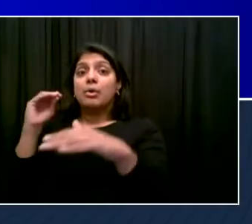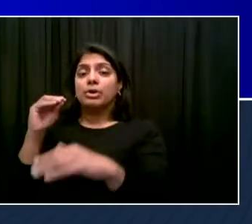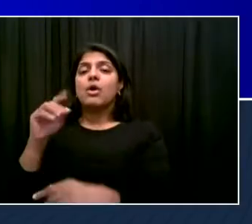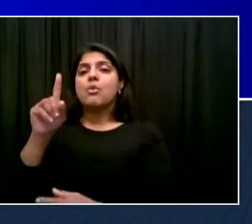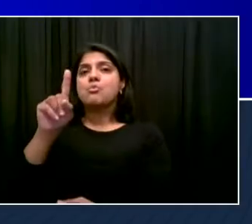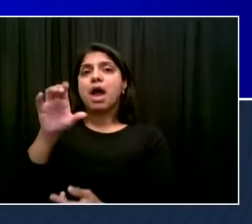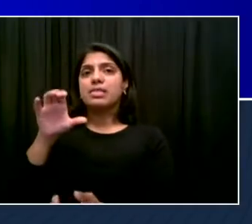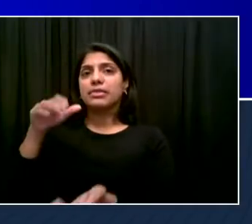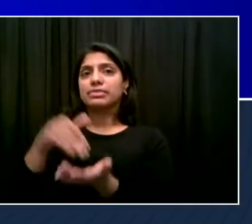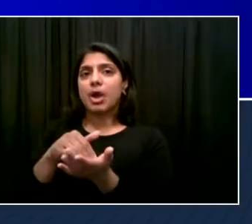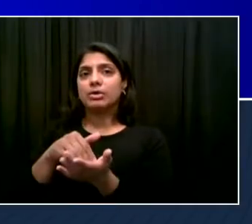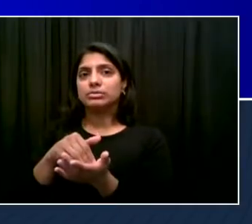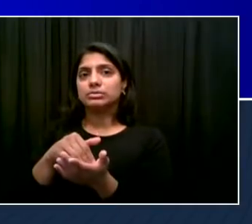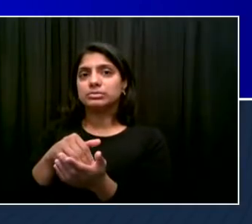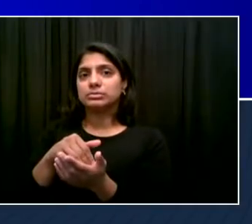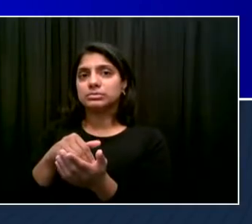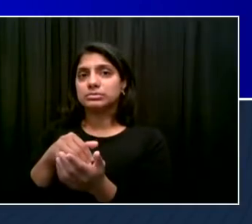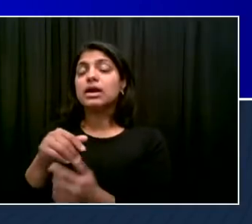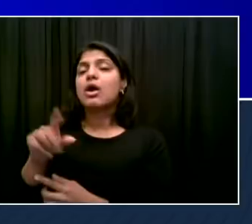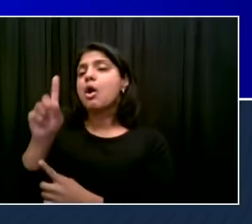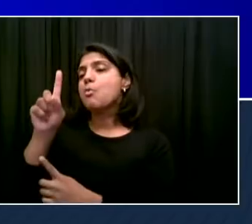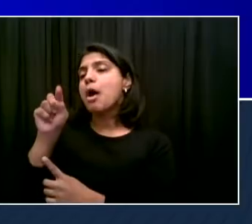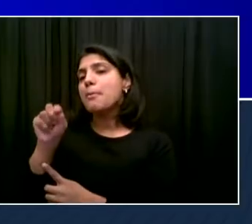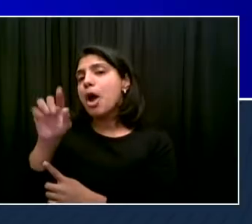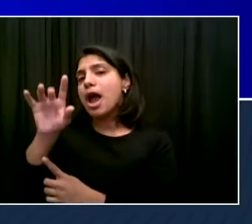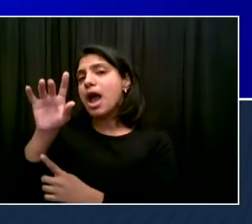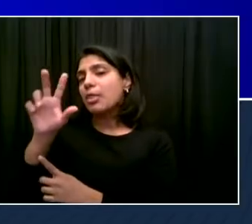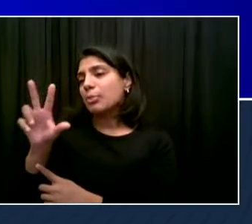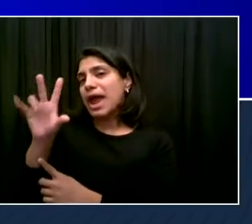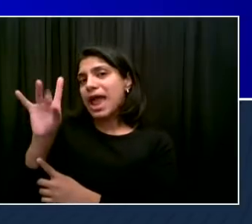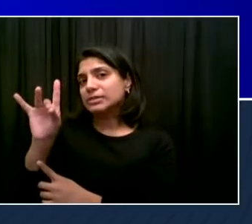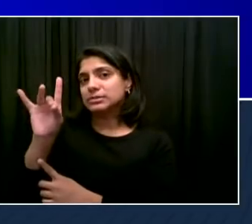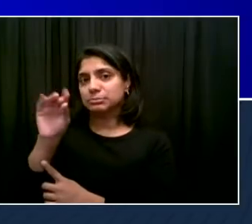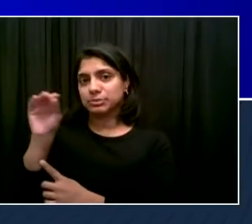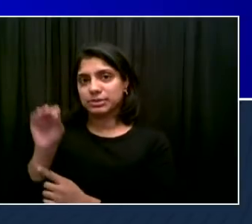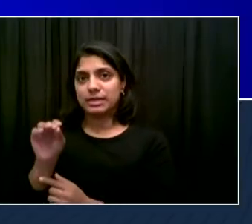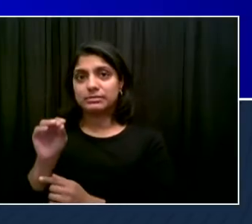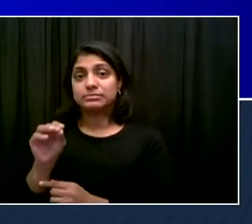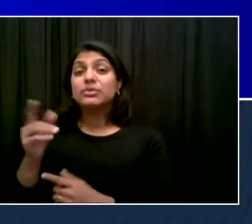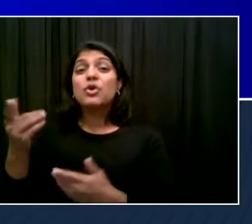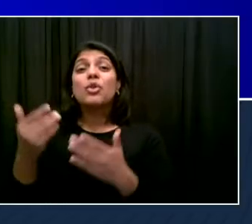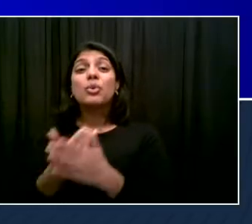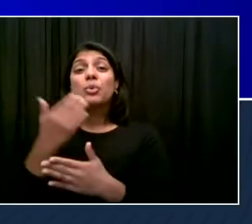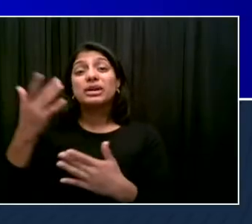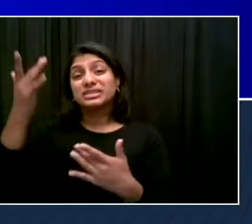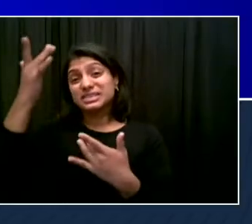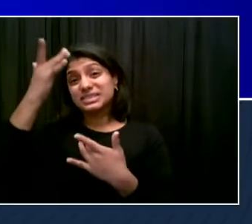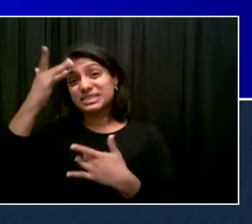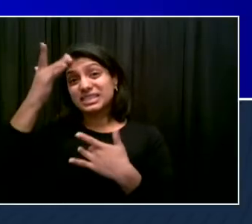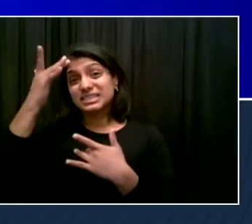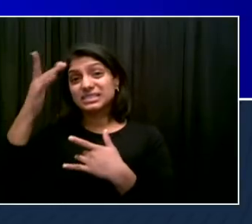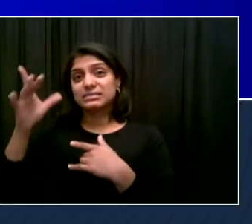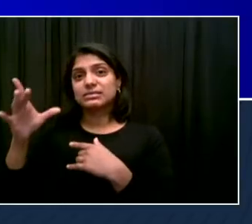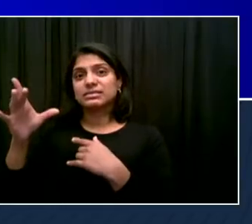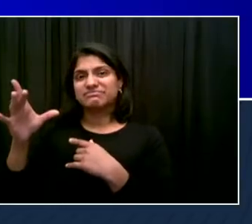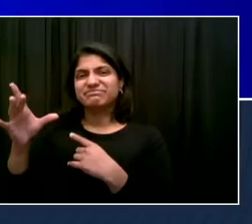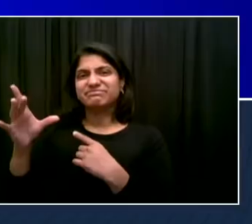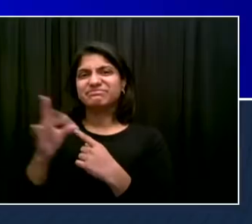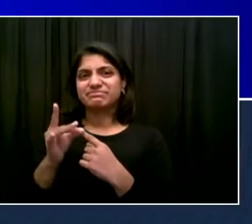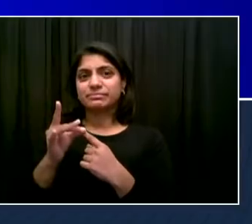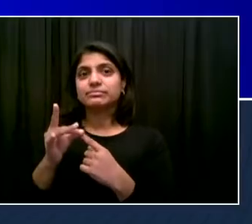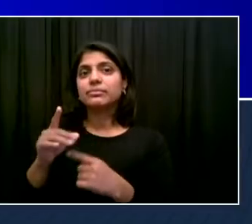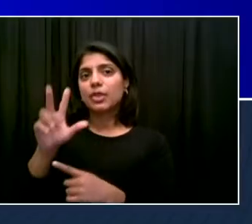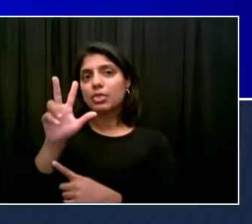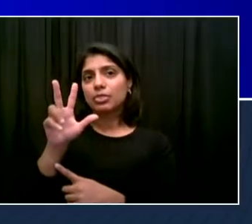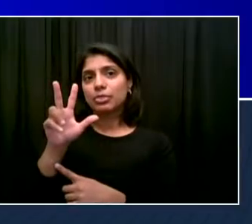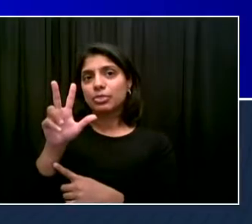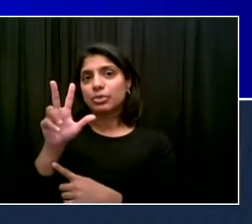PEOPLE TODAY,